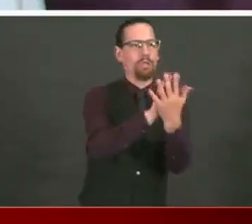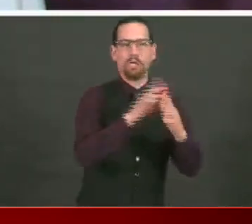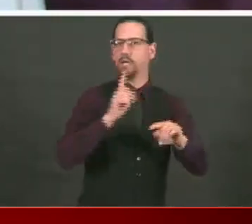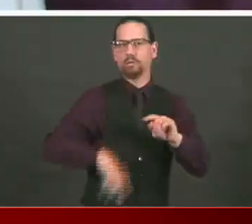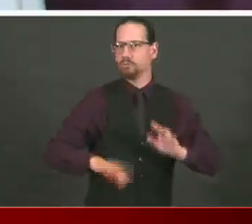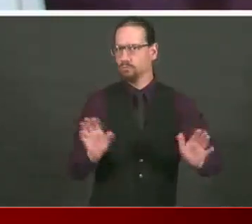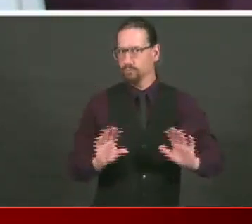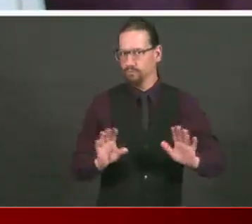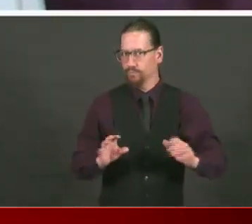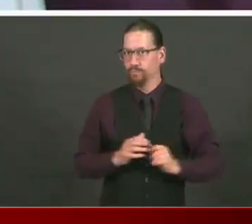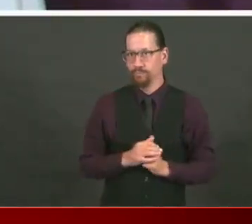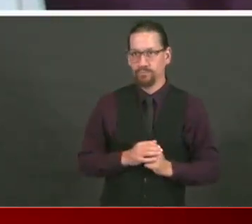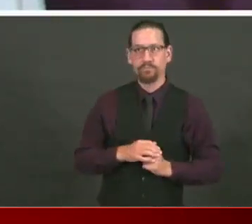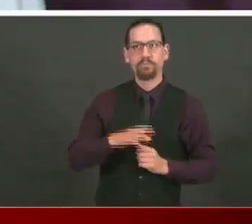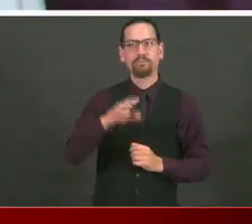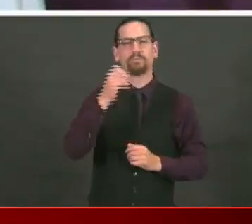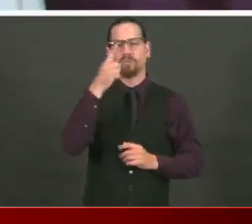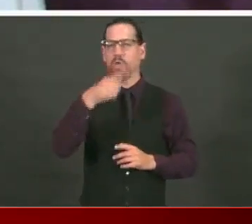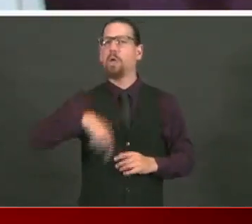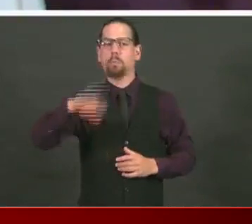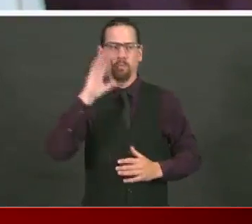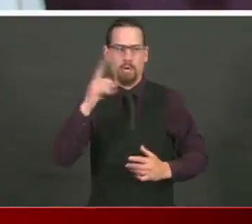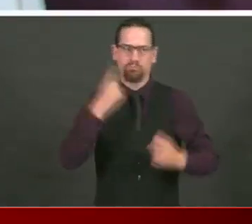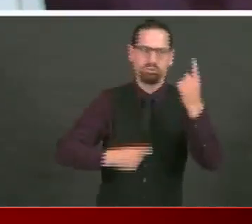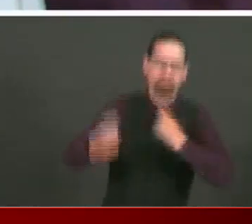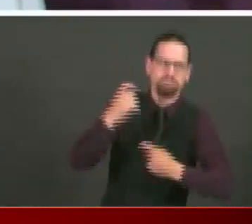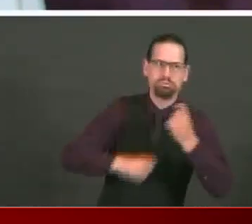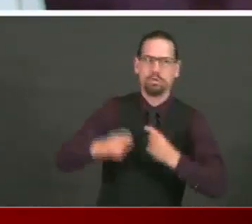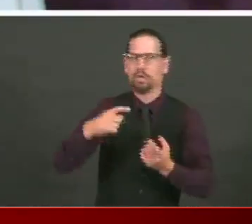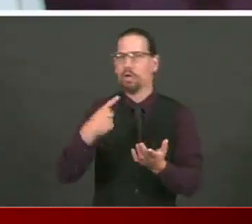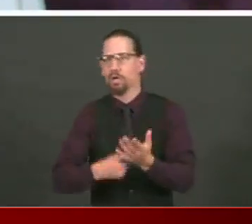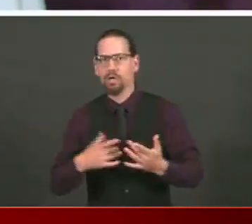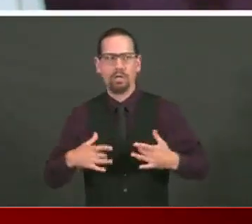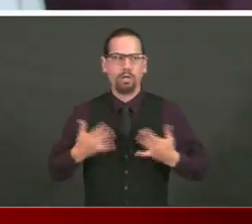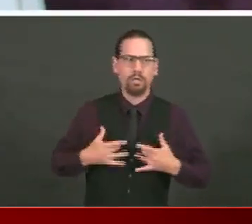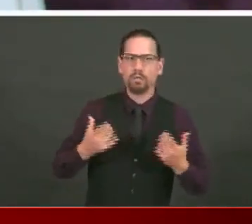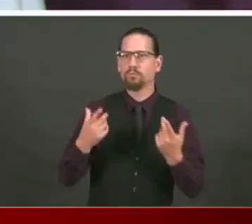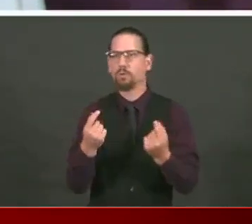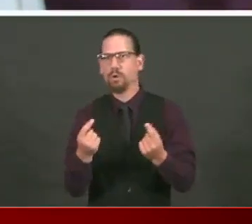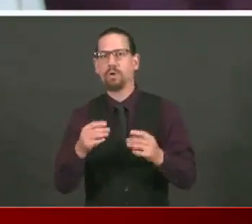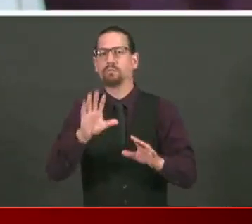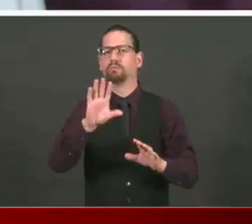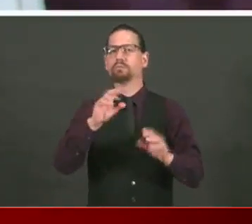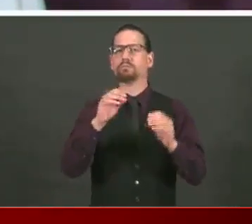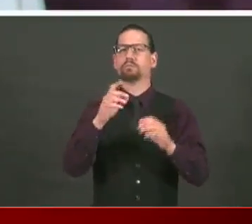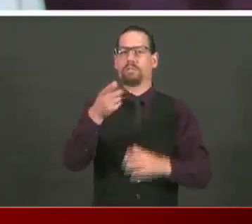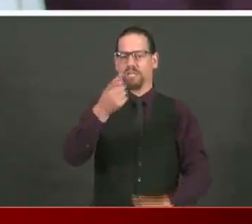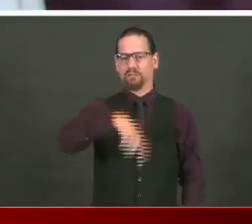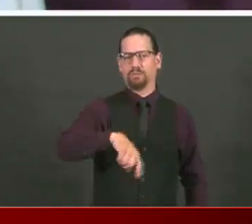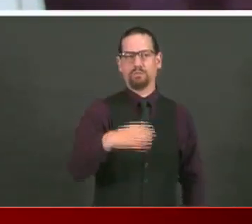THE DETAILS FOR YOUTH AND ADULT SPORTS GUIDANCE WILL BE POSTED